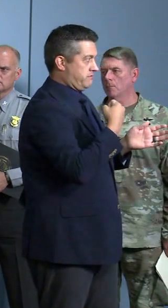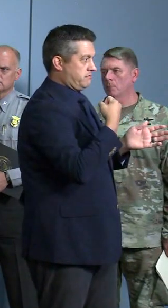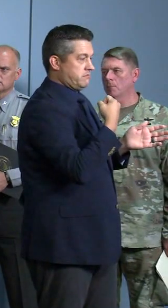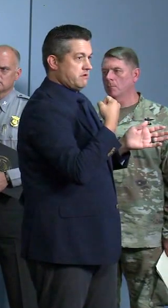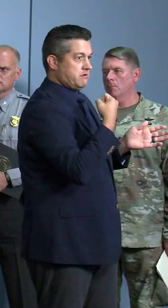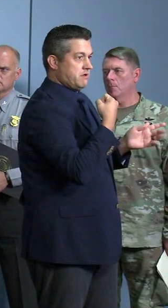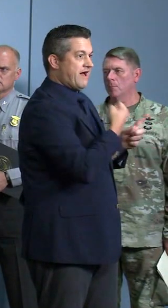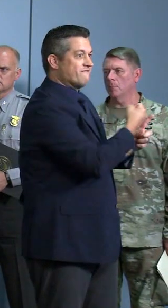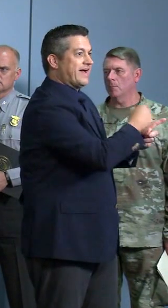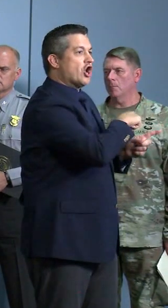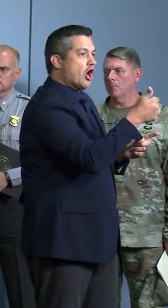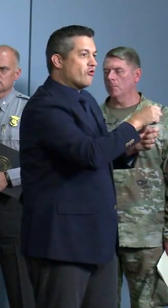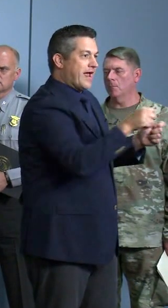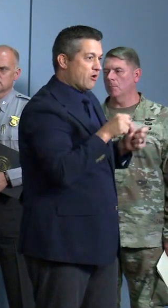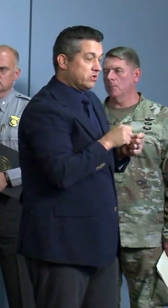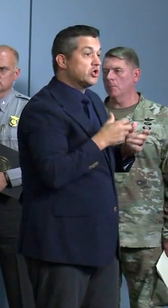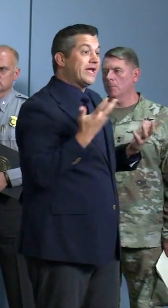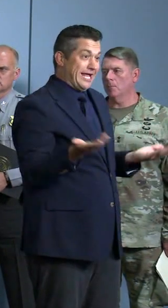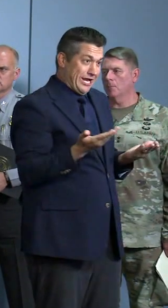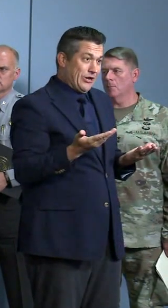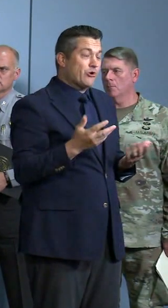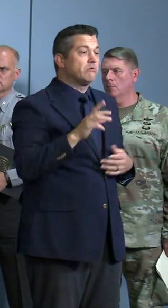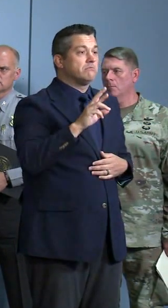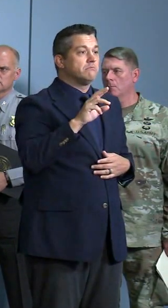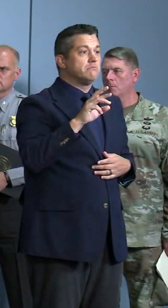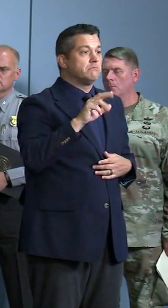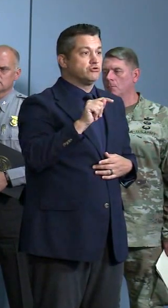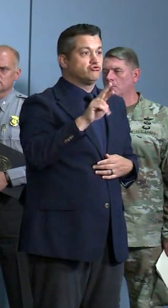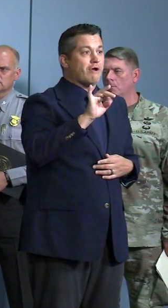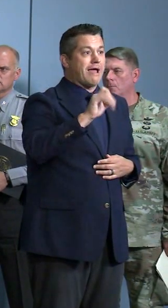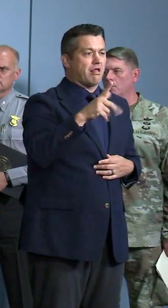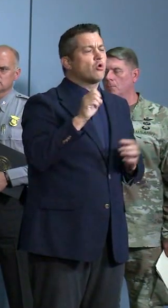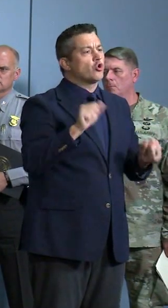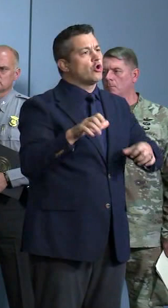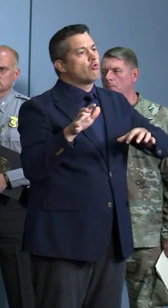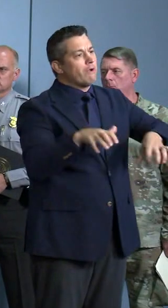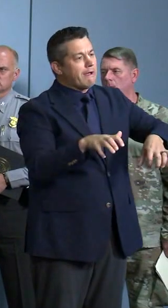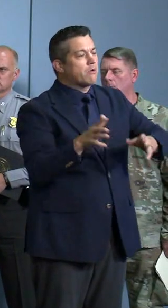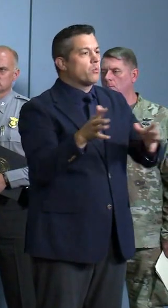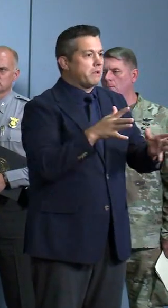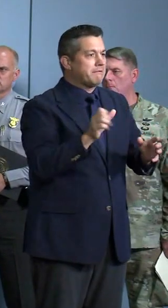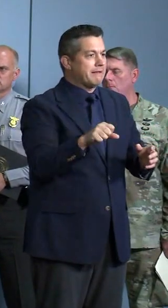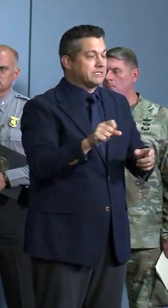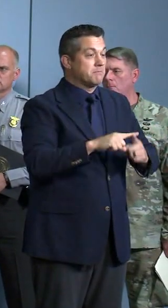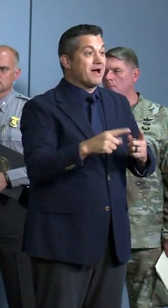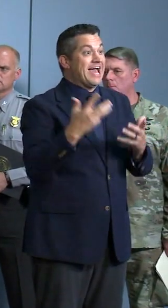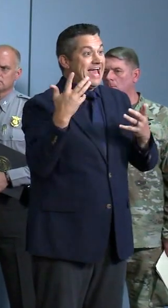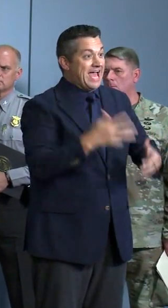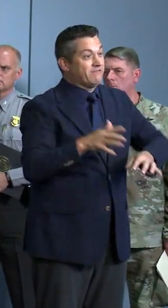expect rain here in the triangle